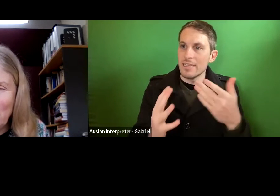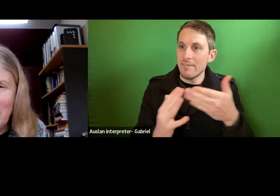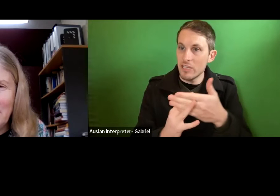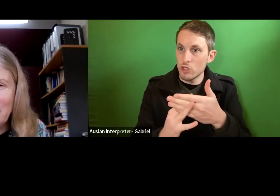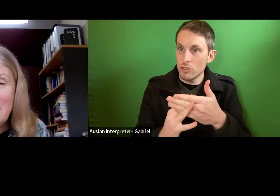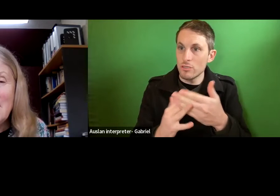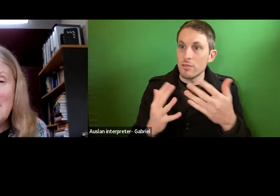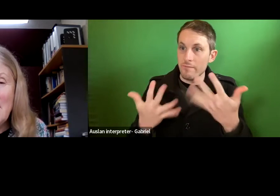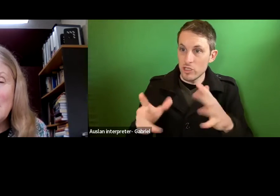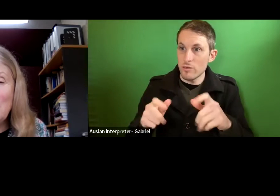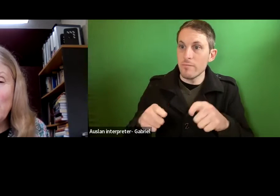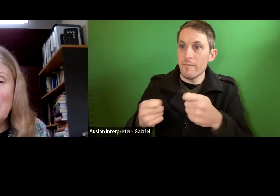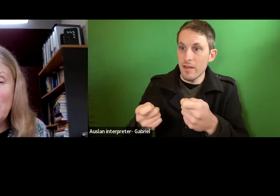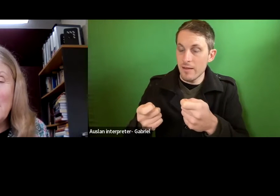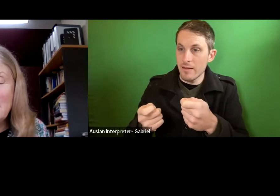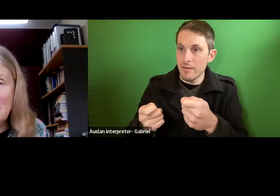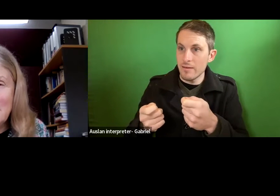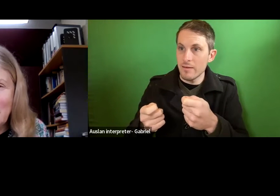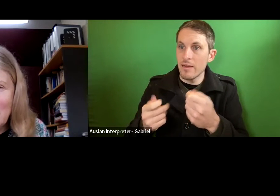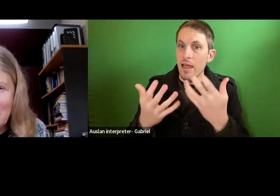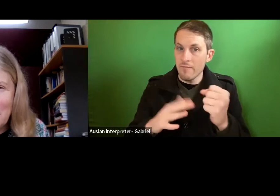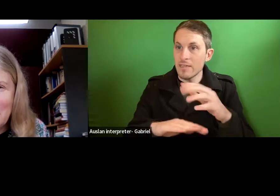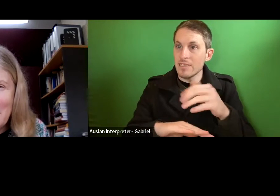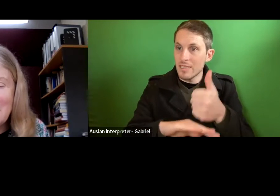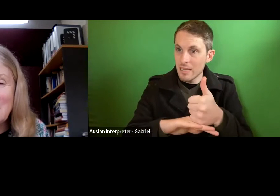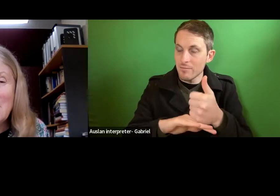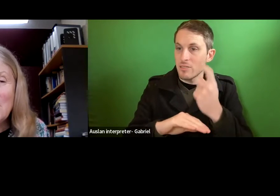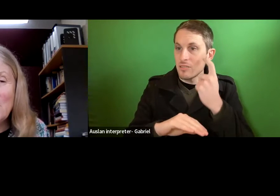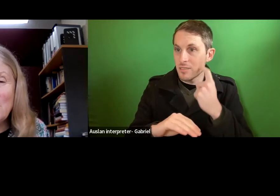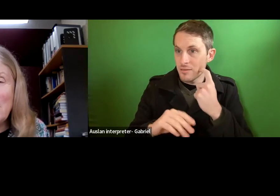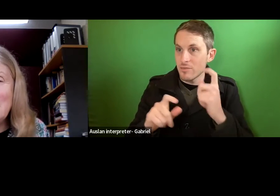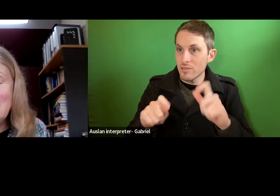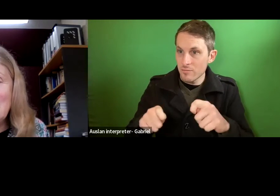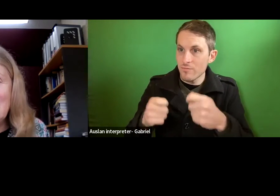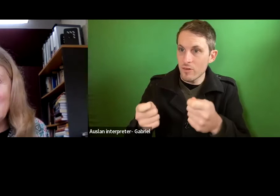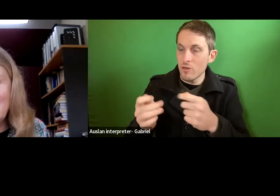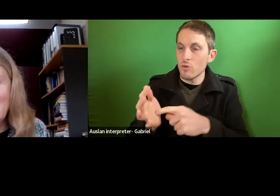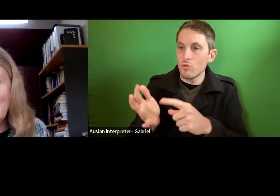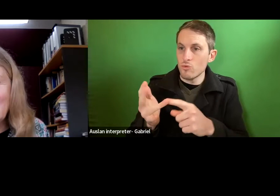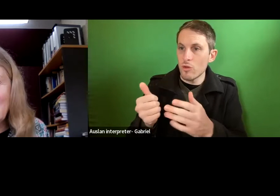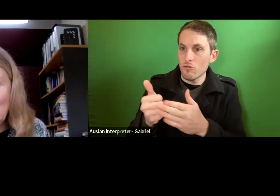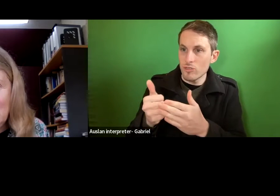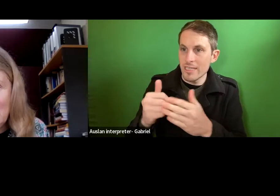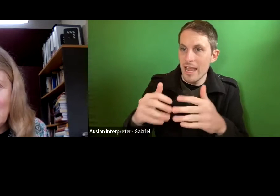trialled. It has been put in place, an attempt has been made to address the underlying weakness